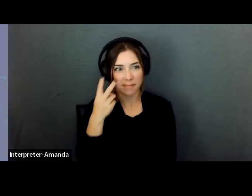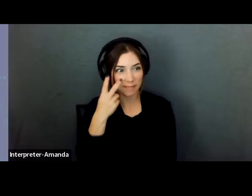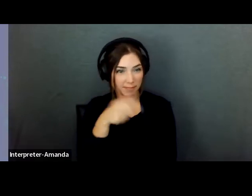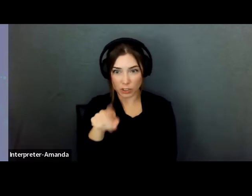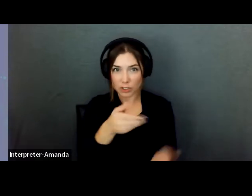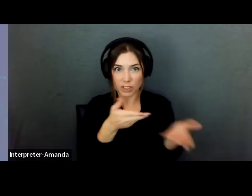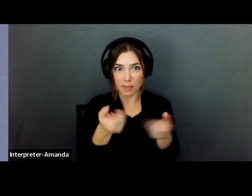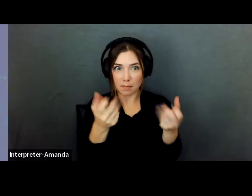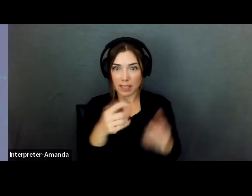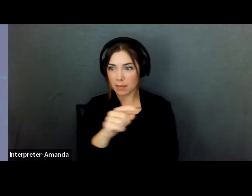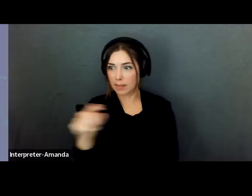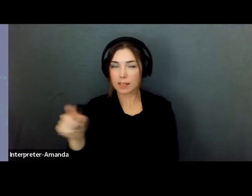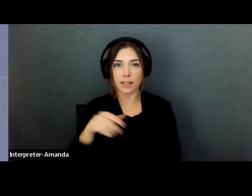about their experience on waiting list.